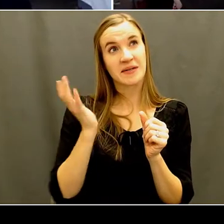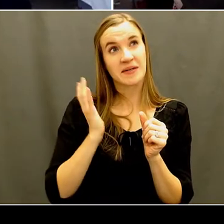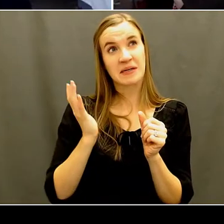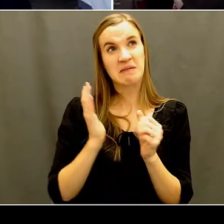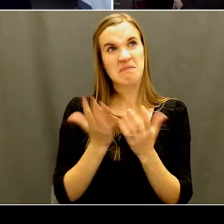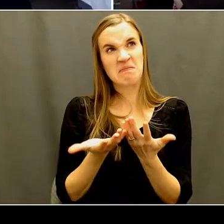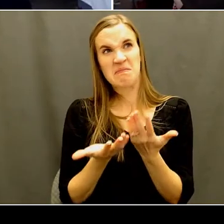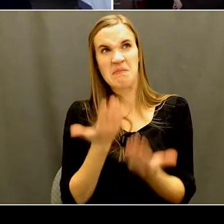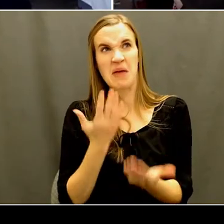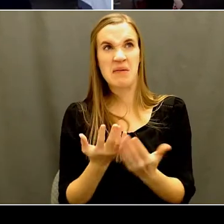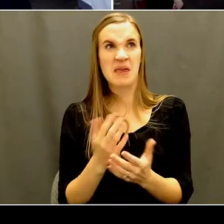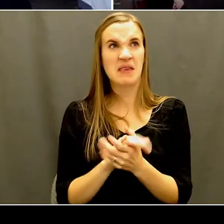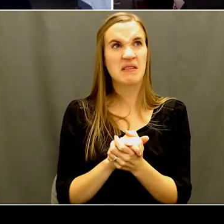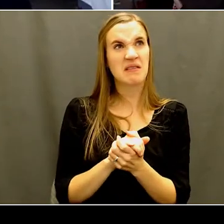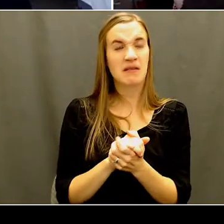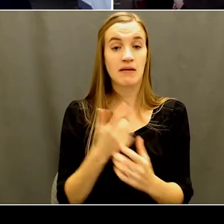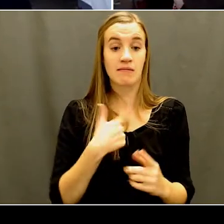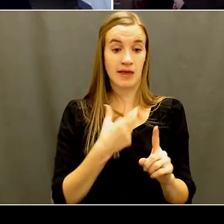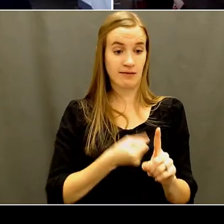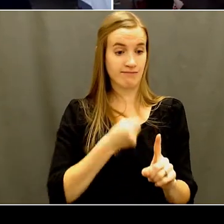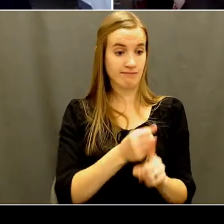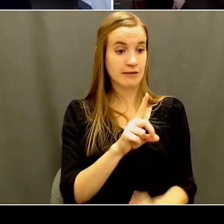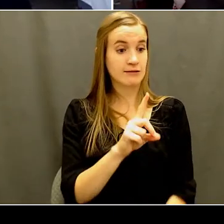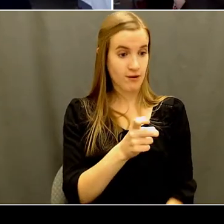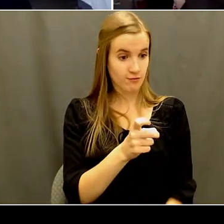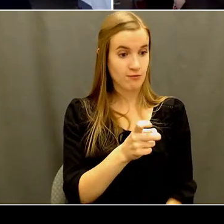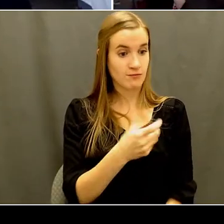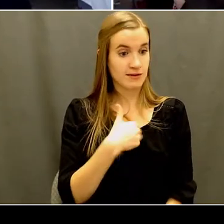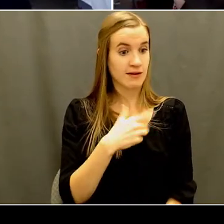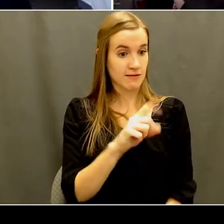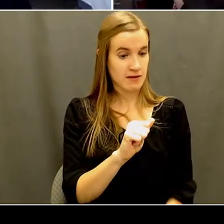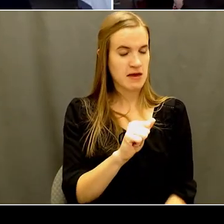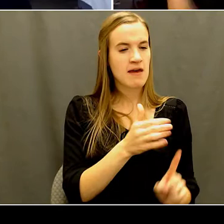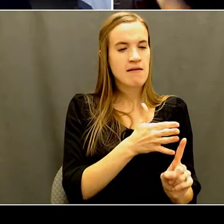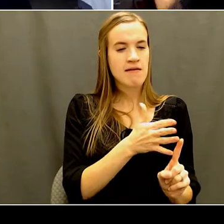four years or a couple years after I was diagnosed, and I researched my